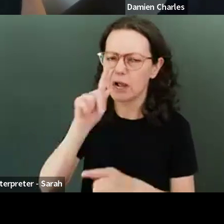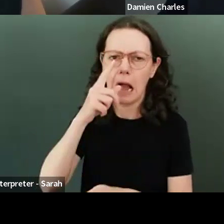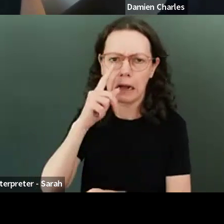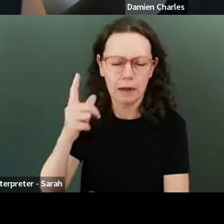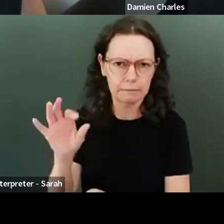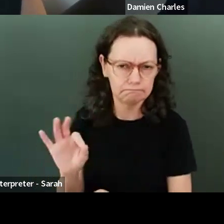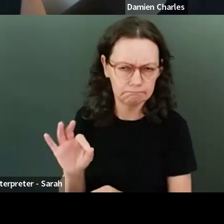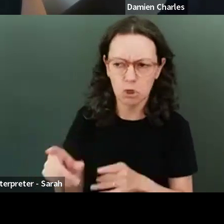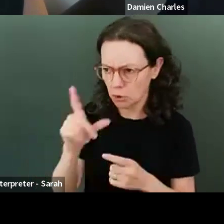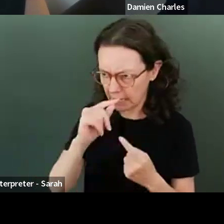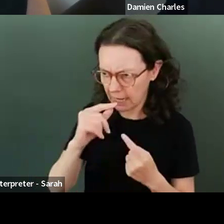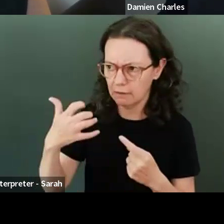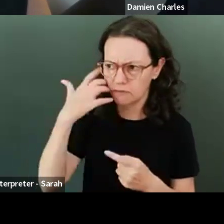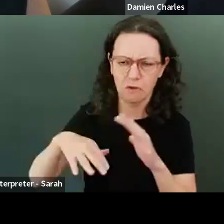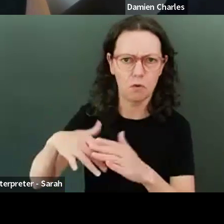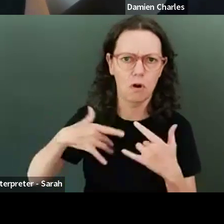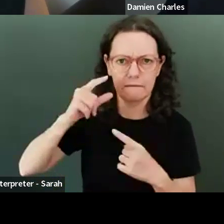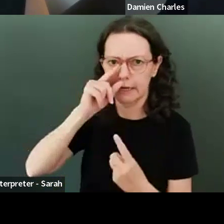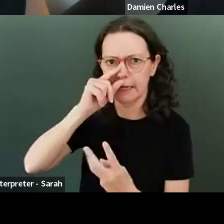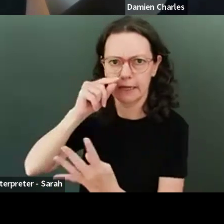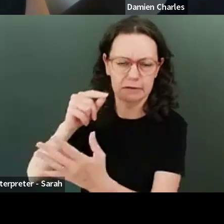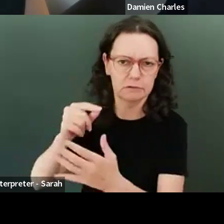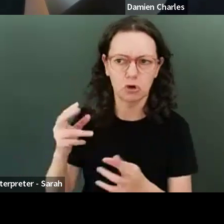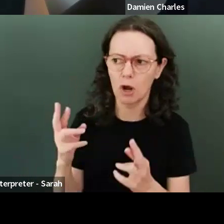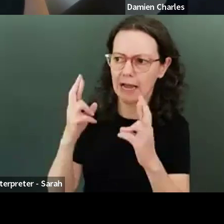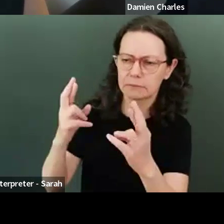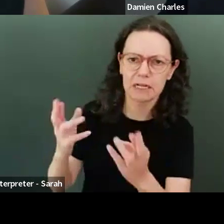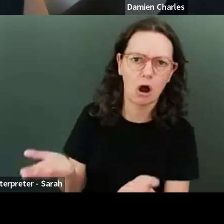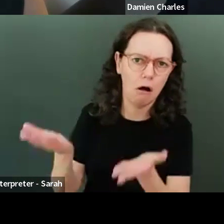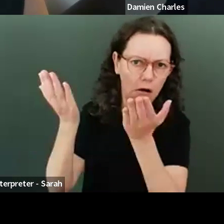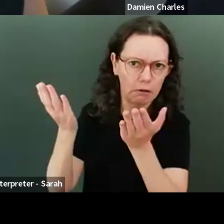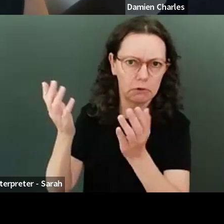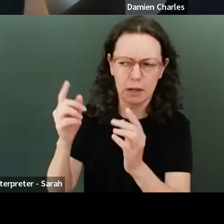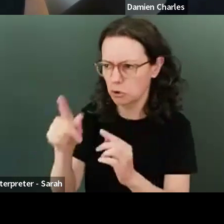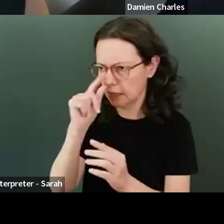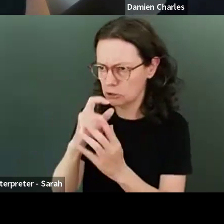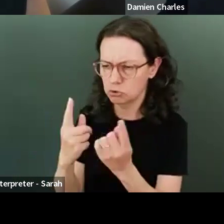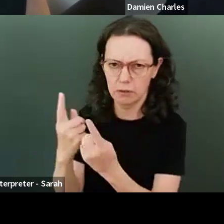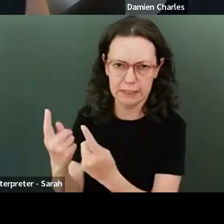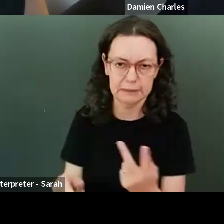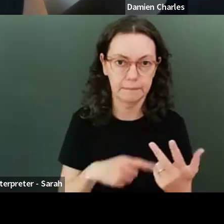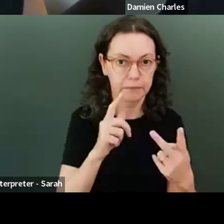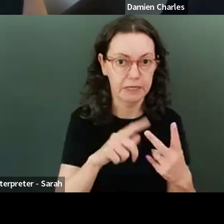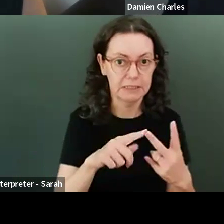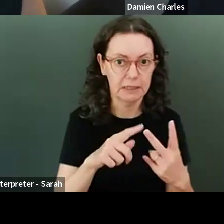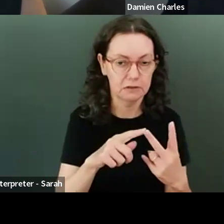school and into and into post school life the second one is student